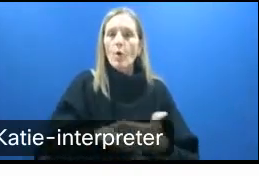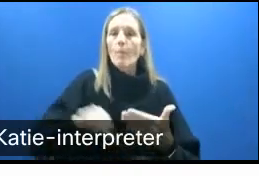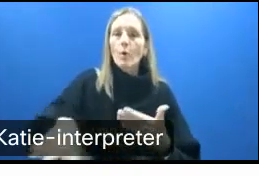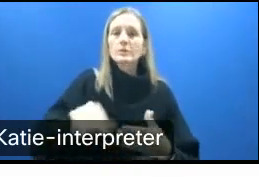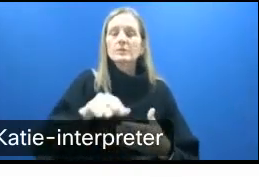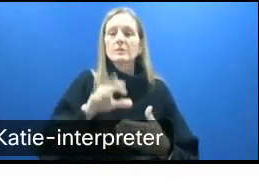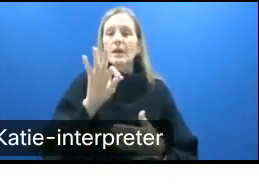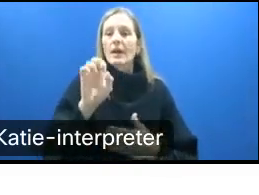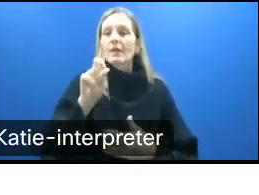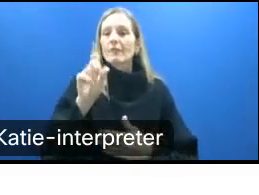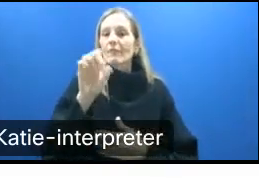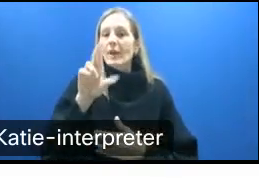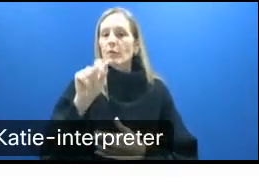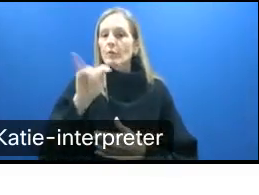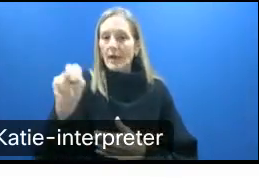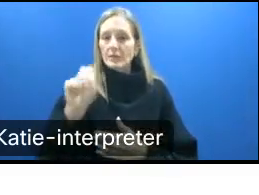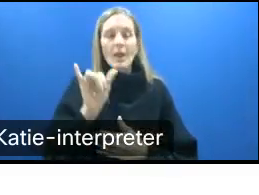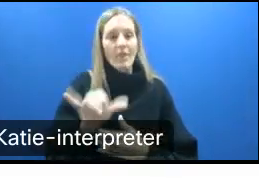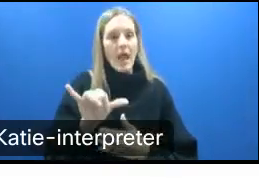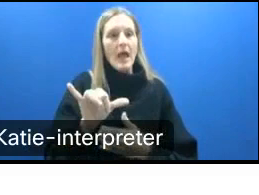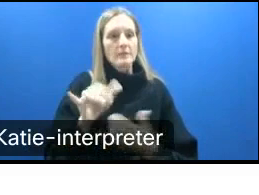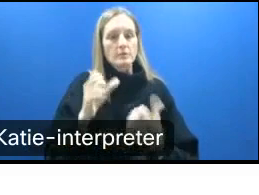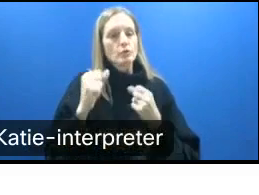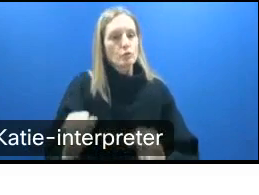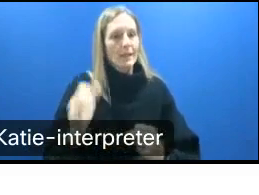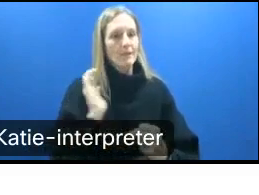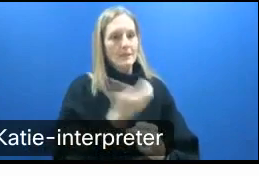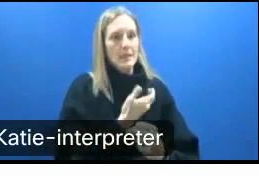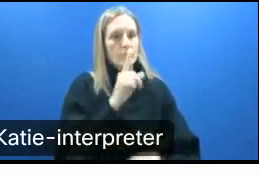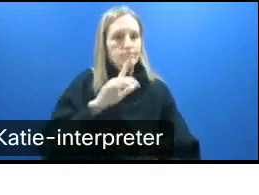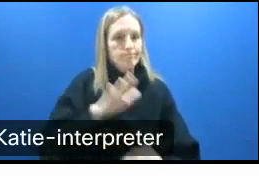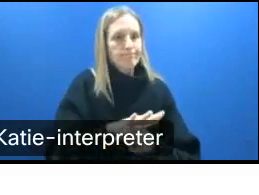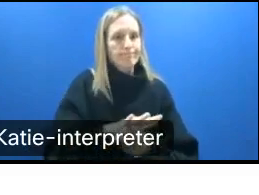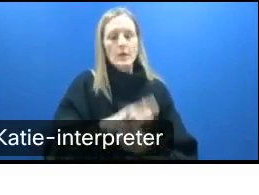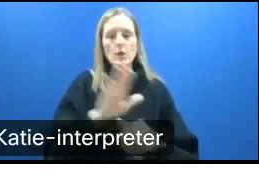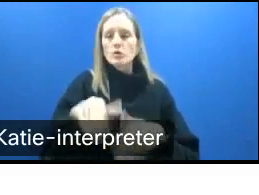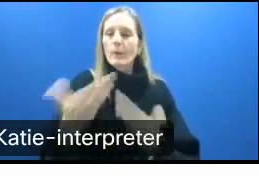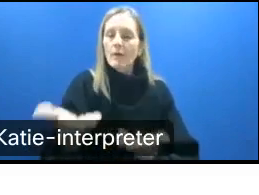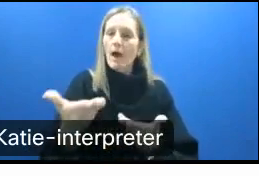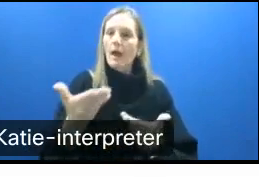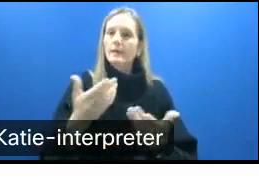This strengthens our dedication to providing women in our community with access to reproductive options.